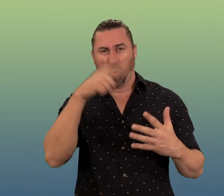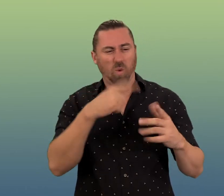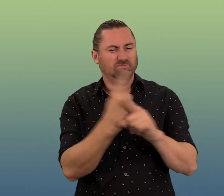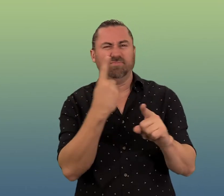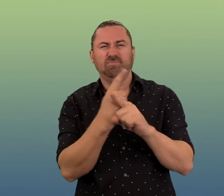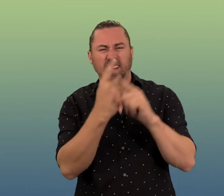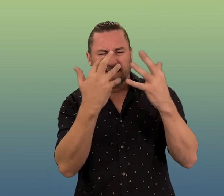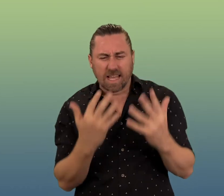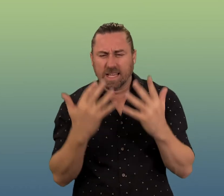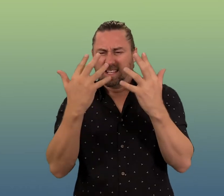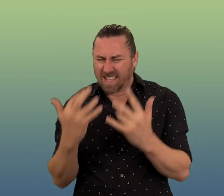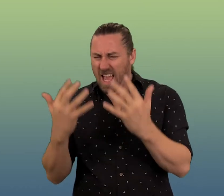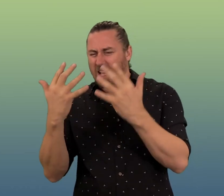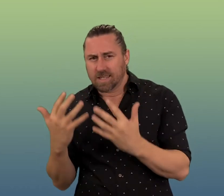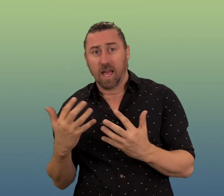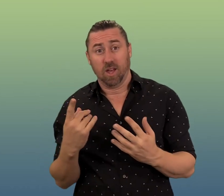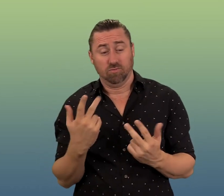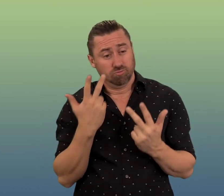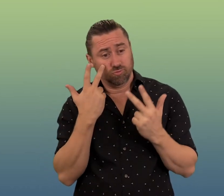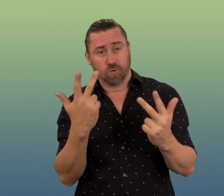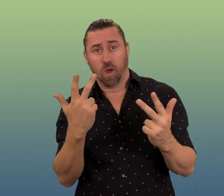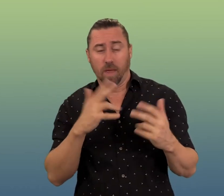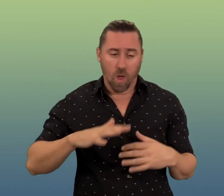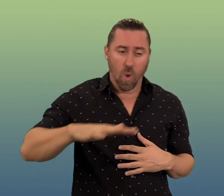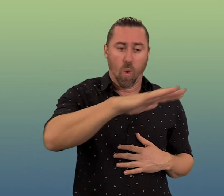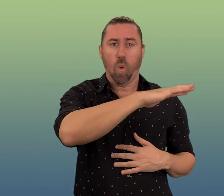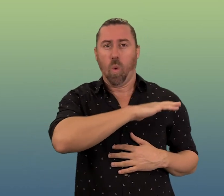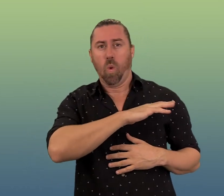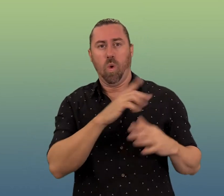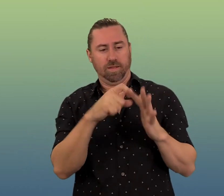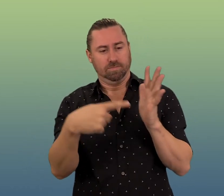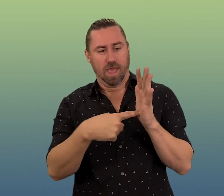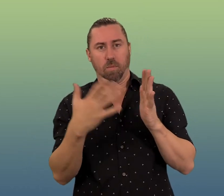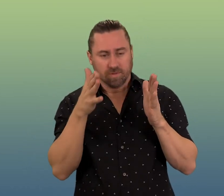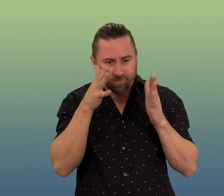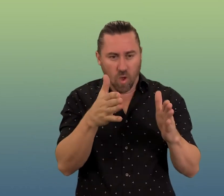The above statistics emphasises the importance of a whole of department, AIS.